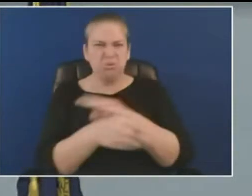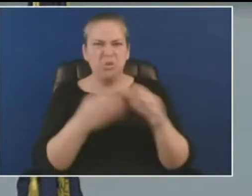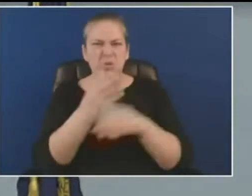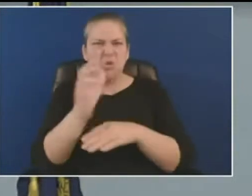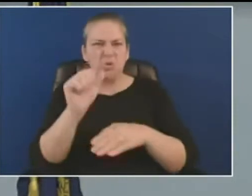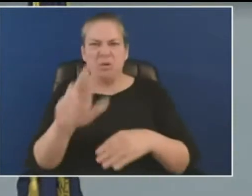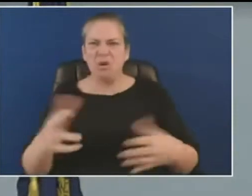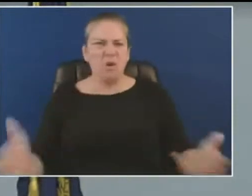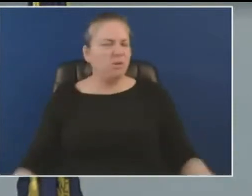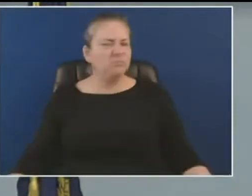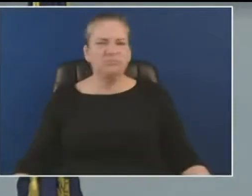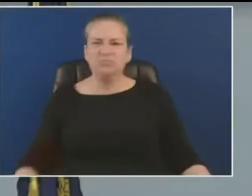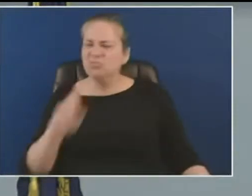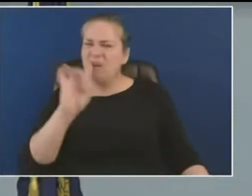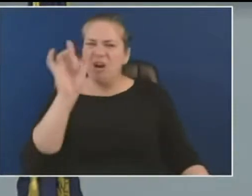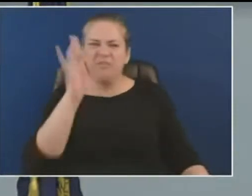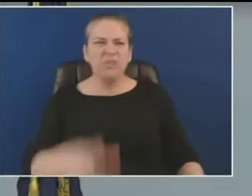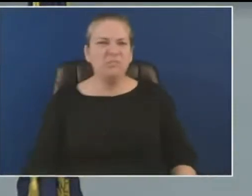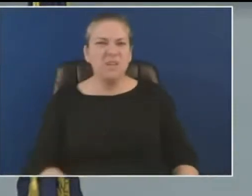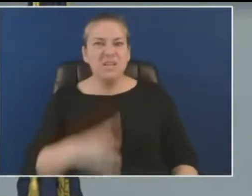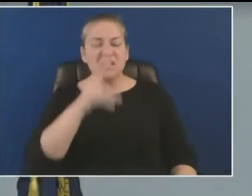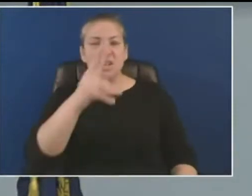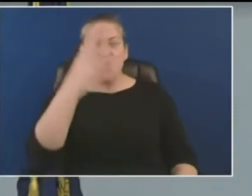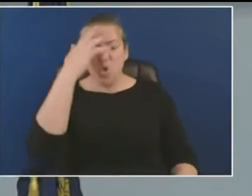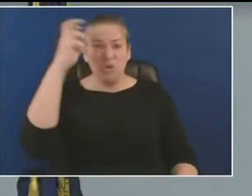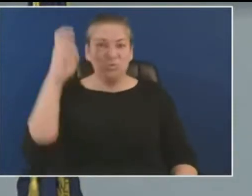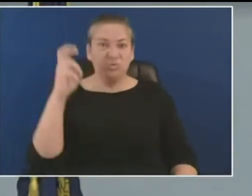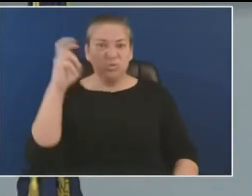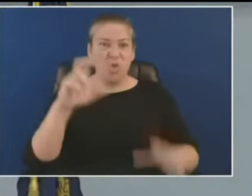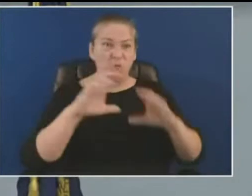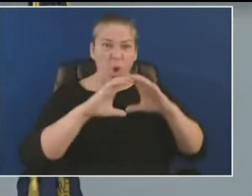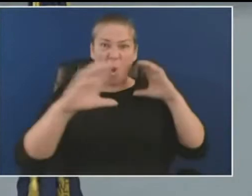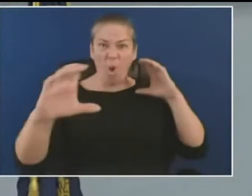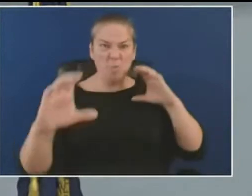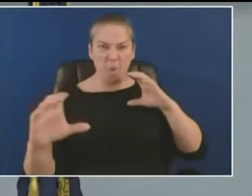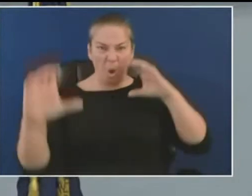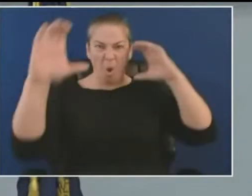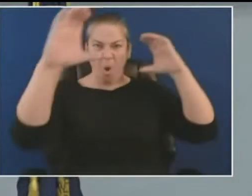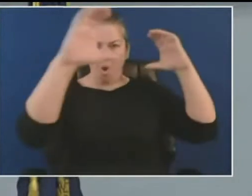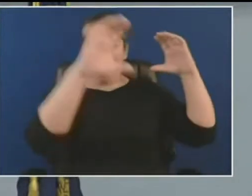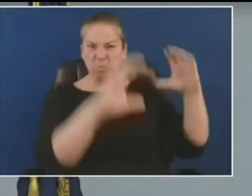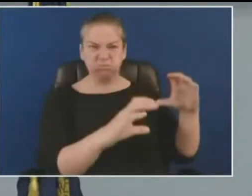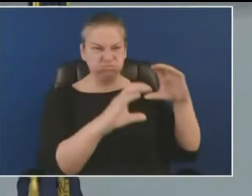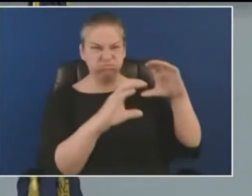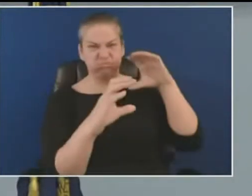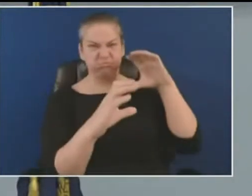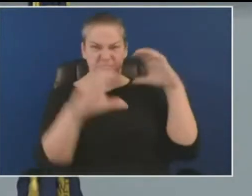18 Wheelers thrown 30 feet moved in the northwesterly direction. That takes a lot of force.